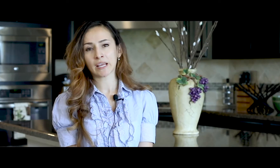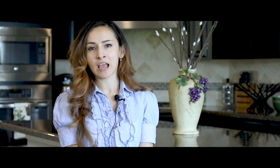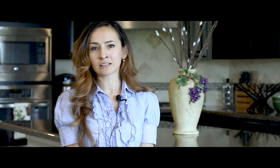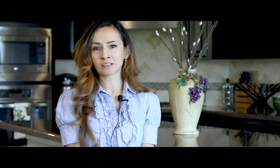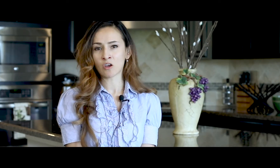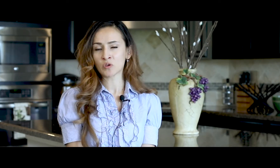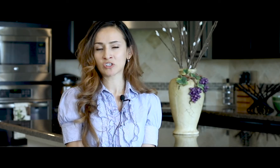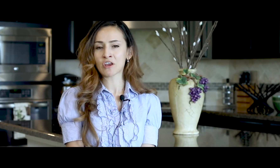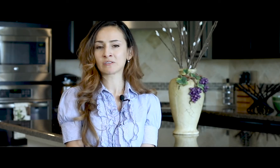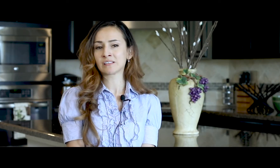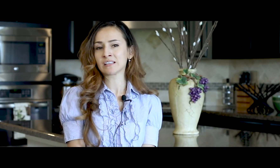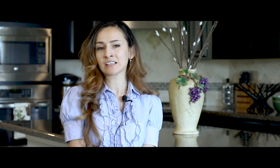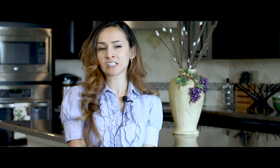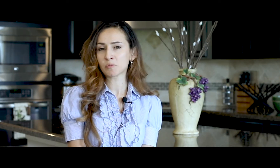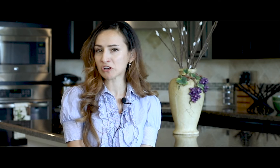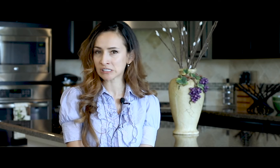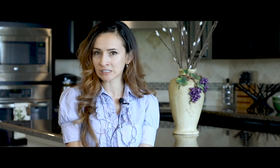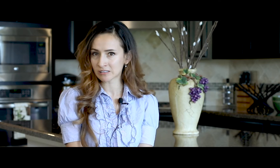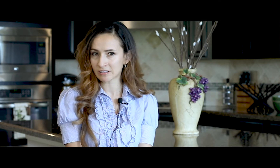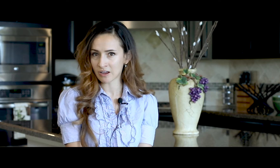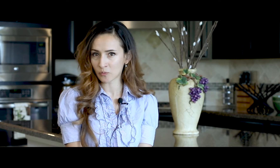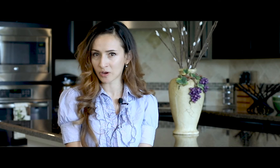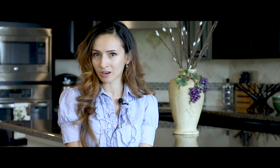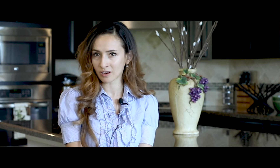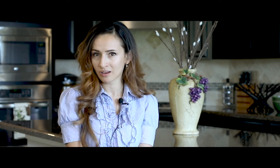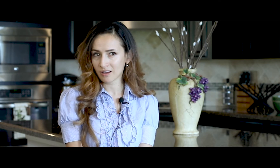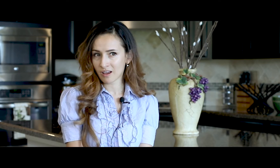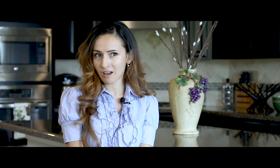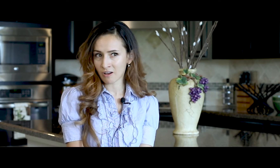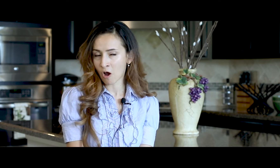because we share the experience that we all go through.